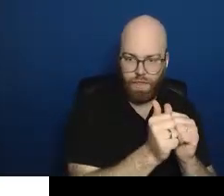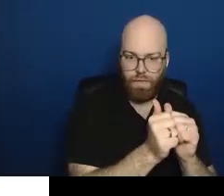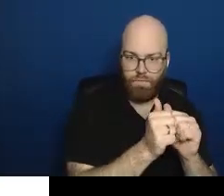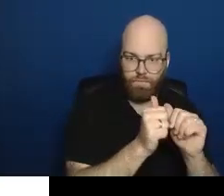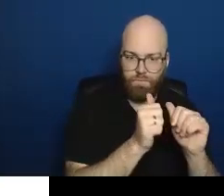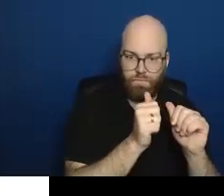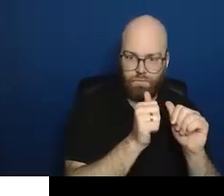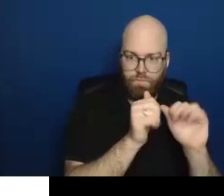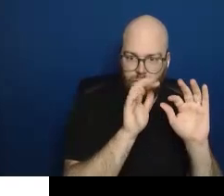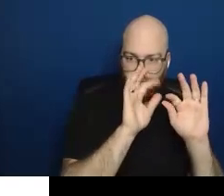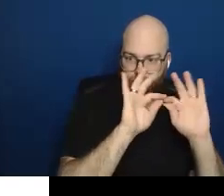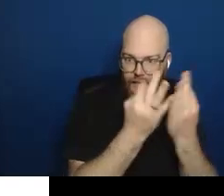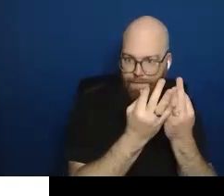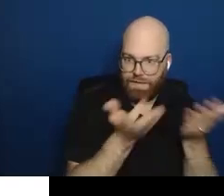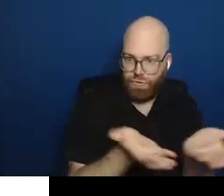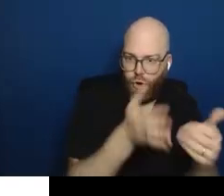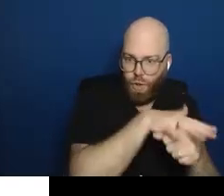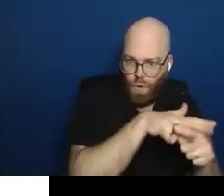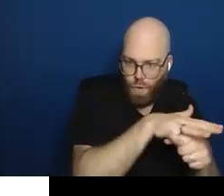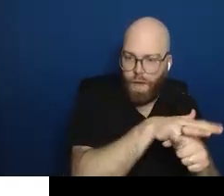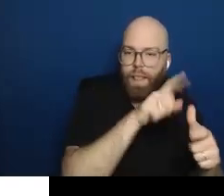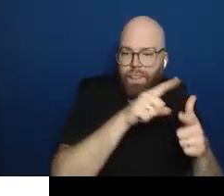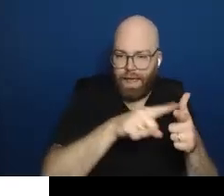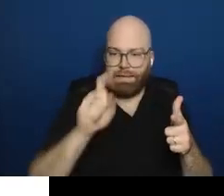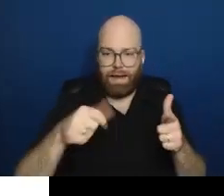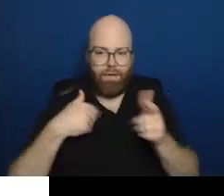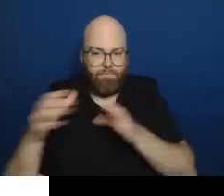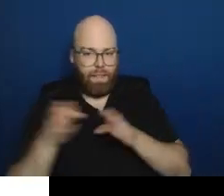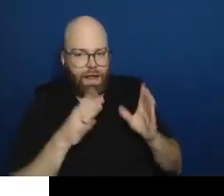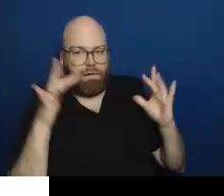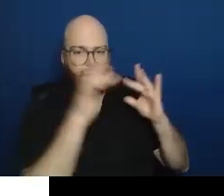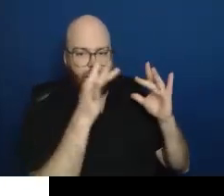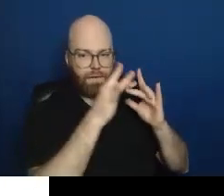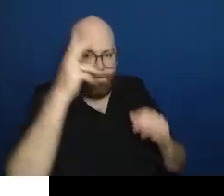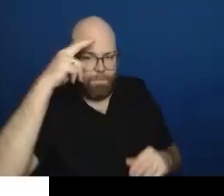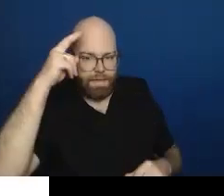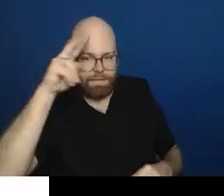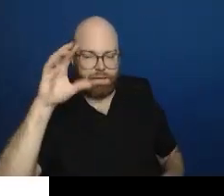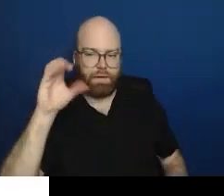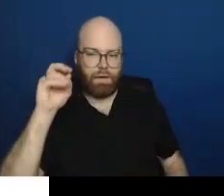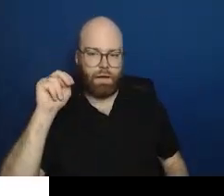So all those information we're going to be presenting, in events that, the Dream Center,